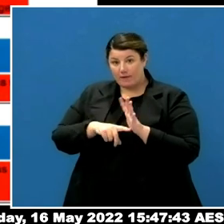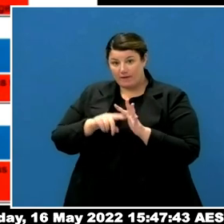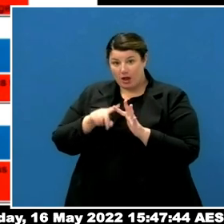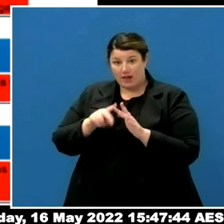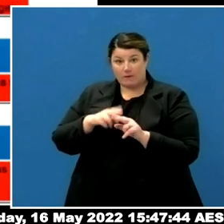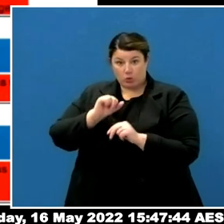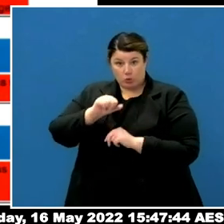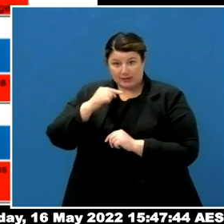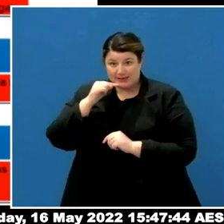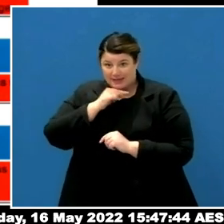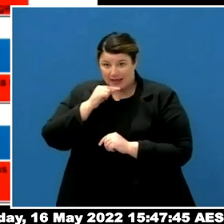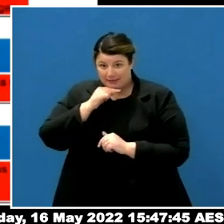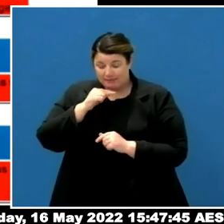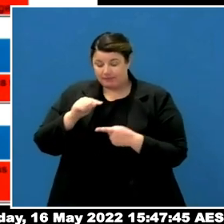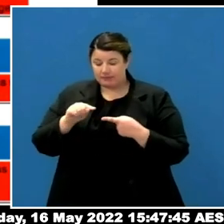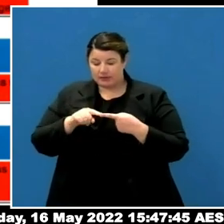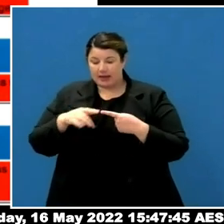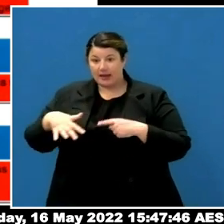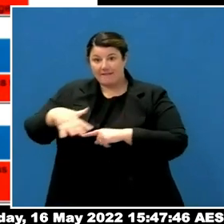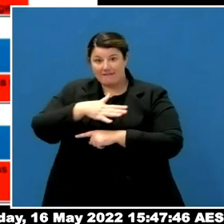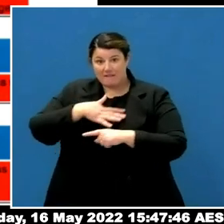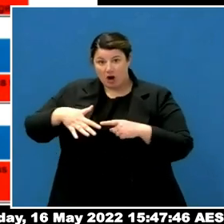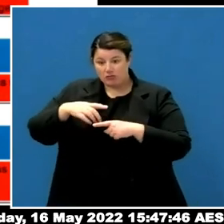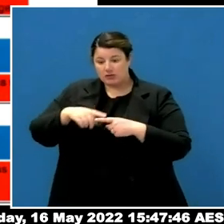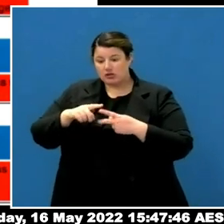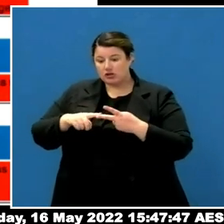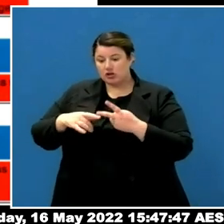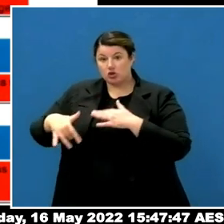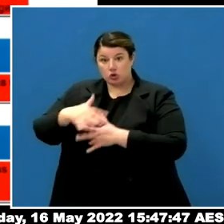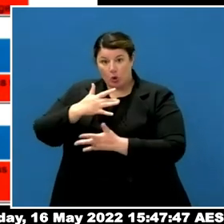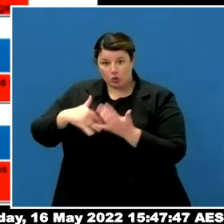Underneath, there's a stranger danger and then underneath that a traffic road.